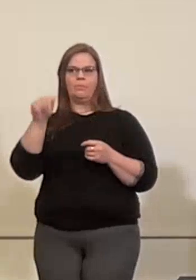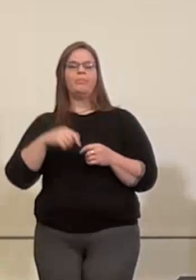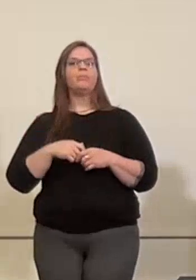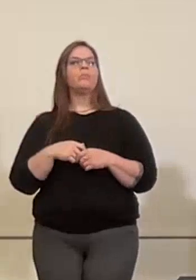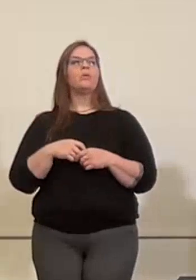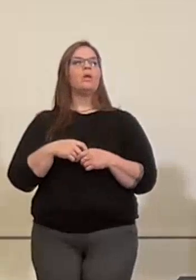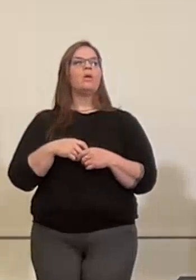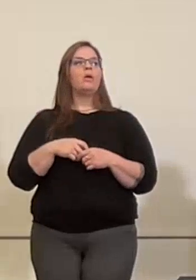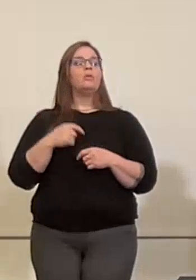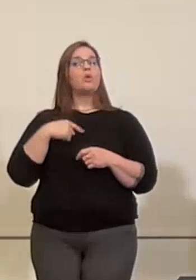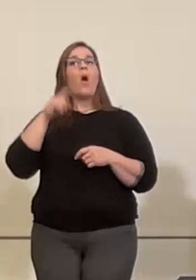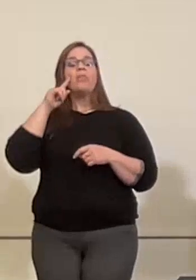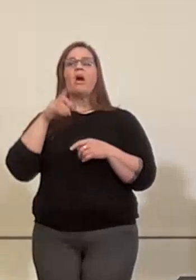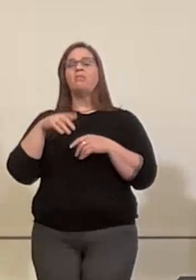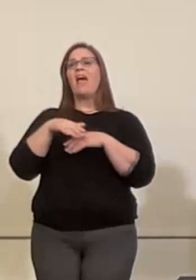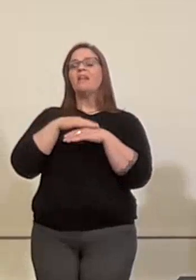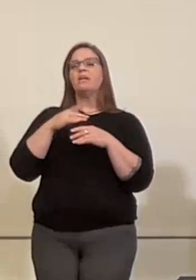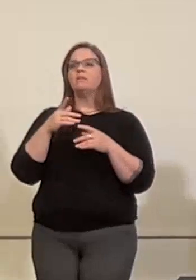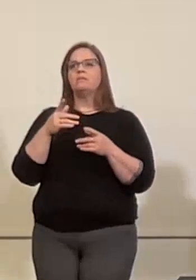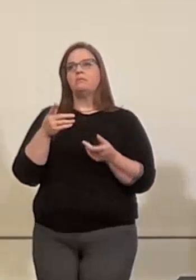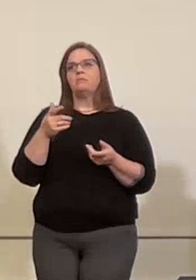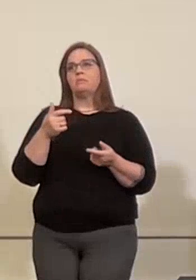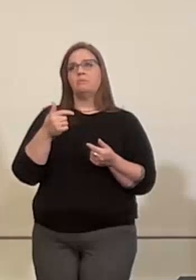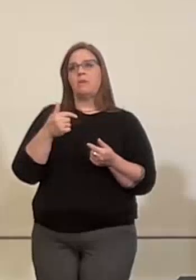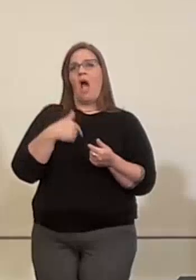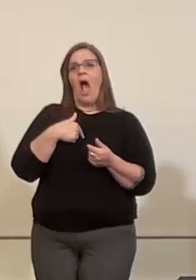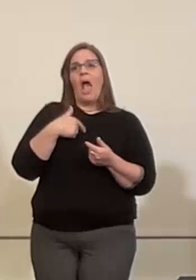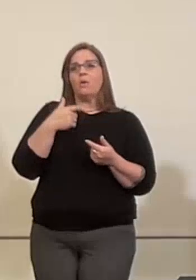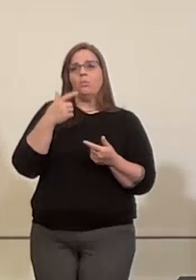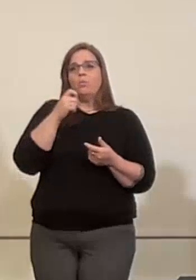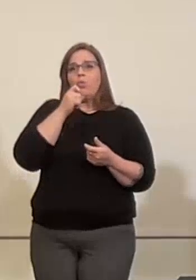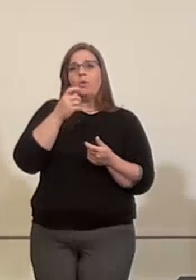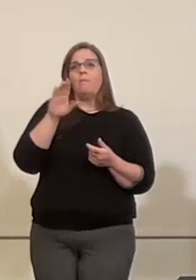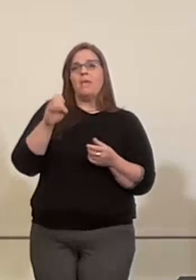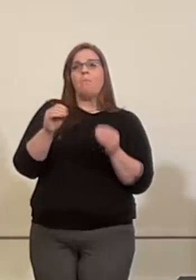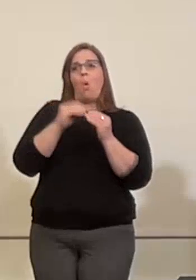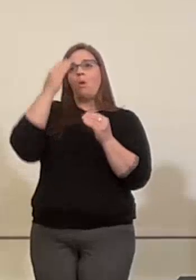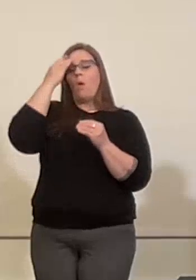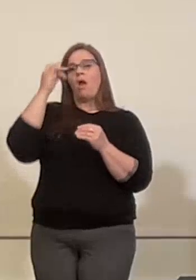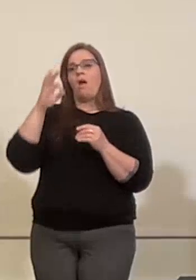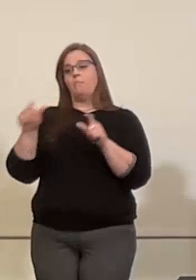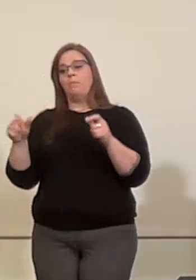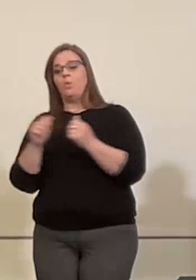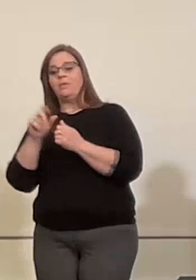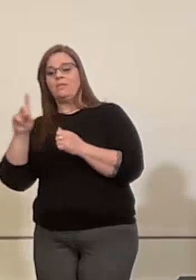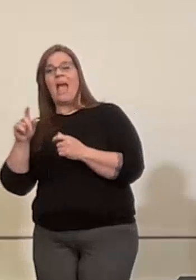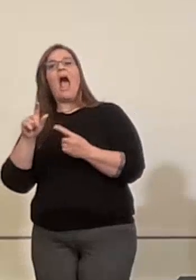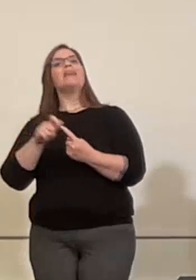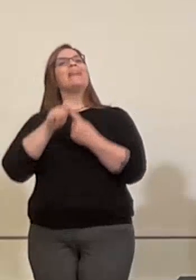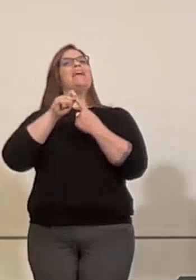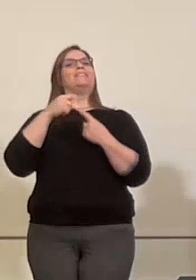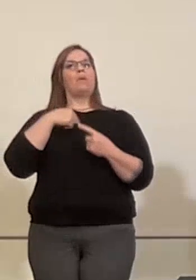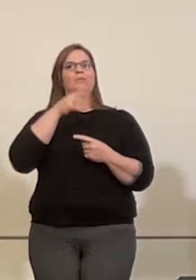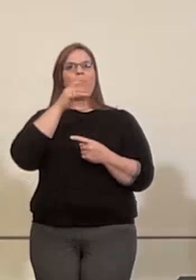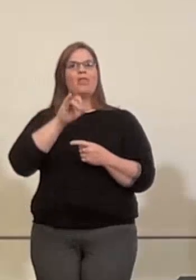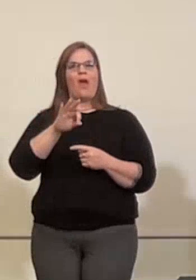on if I wasn't the mother of two people that I want to make this world world better for them, you know. So that's very personal.